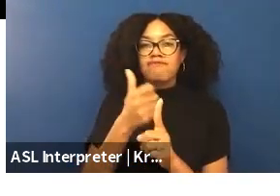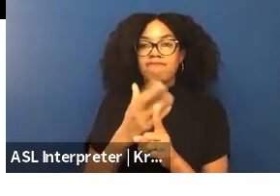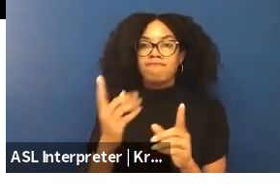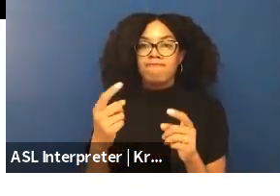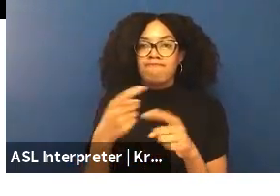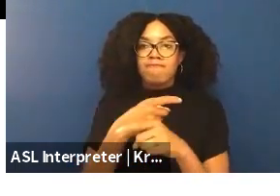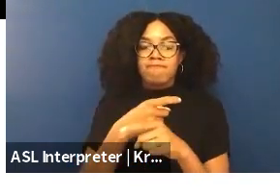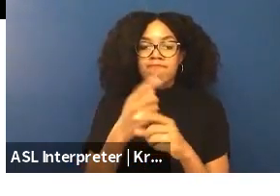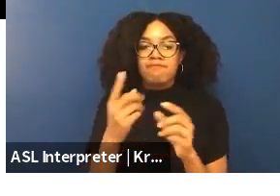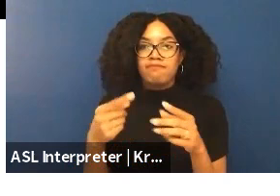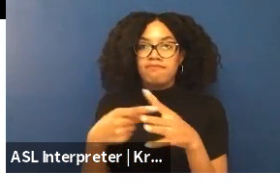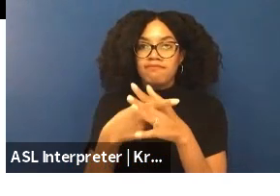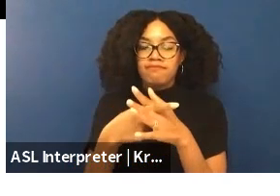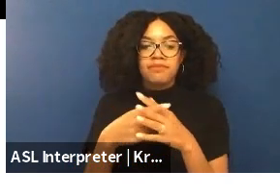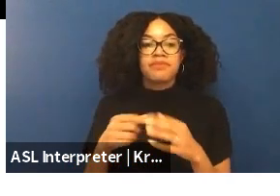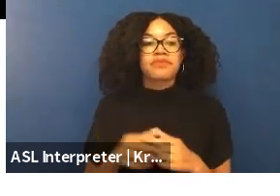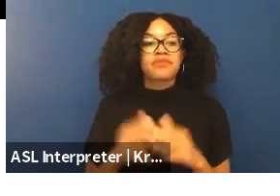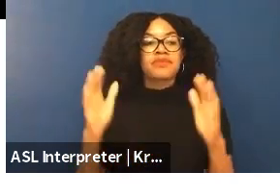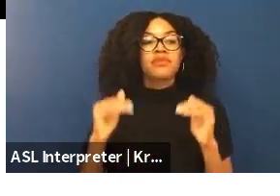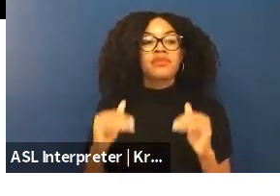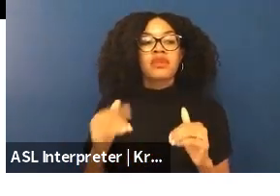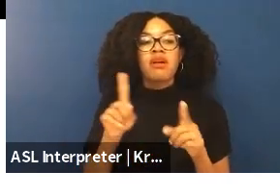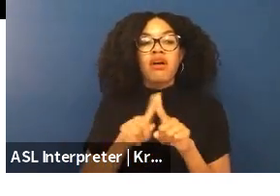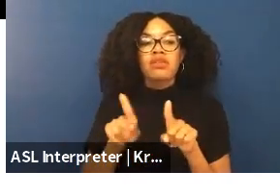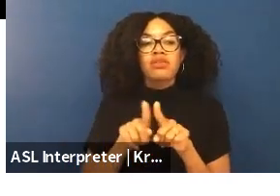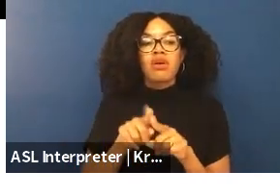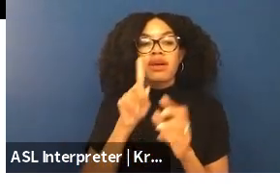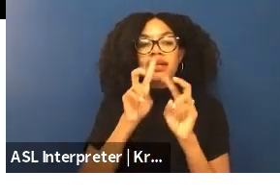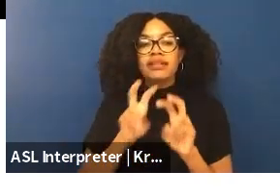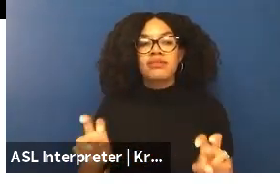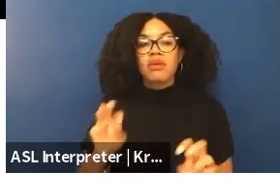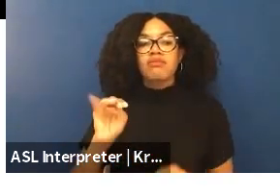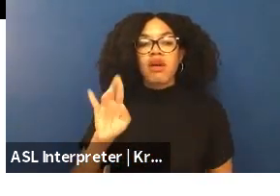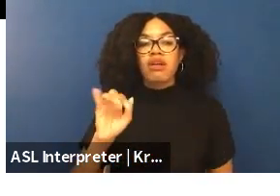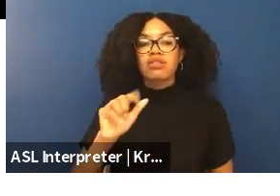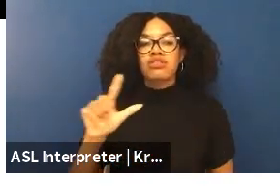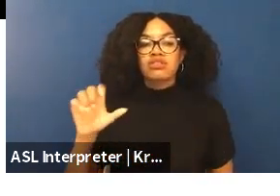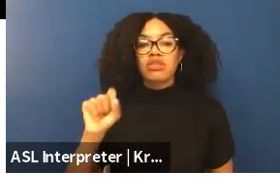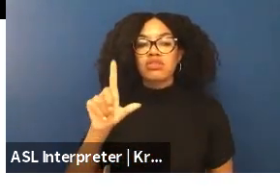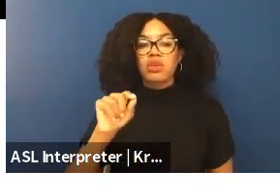and critically multicultural perspective than its traditional bases have allowed."